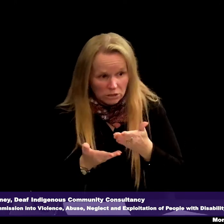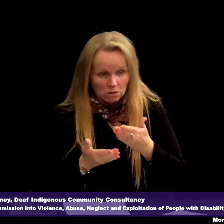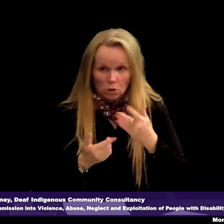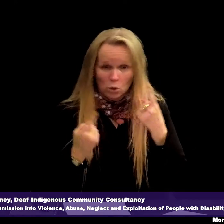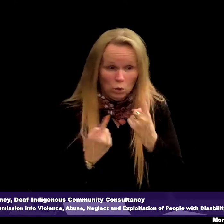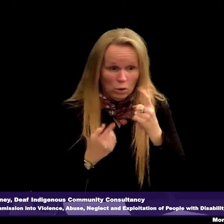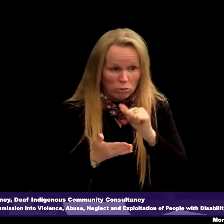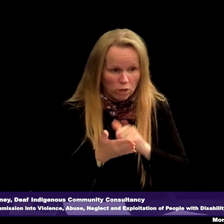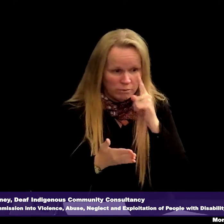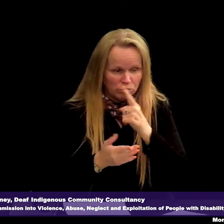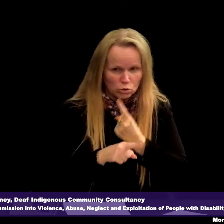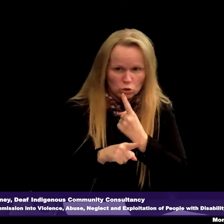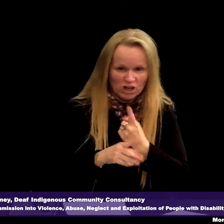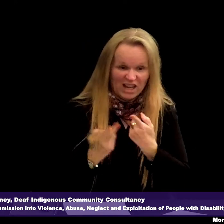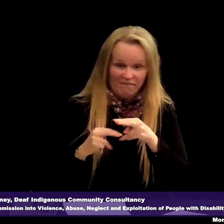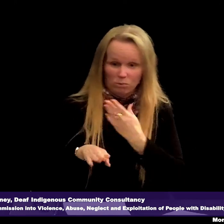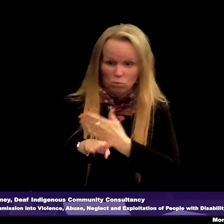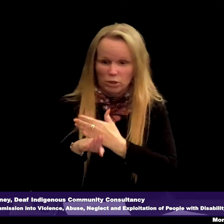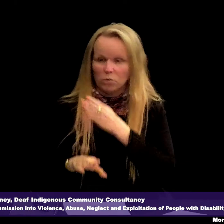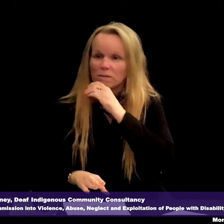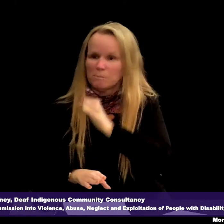permission from an elder or from the appropriate person.